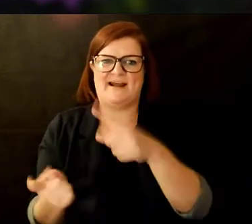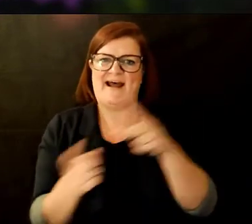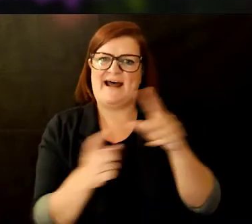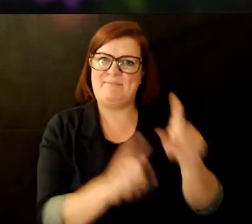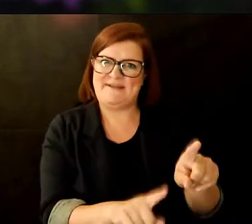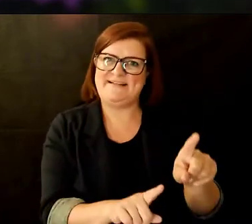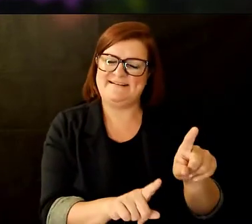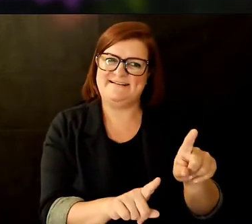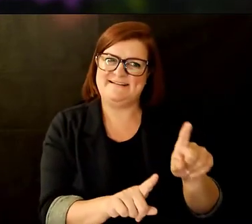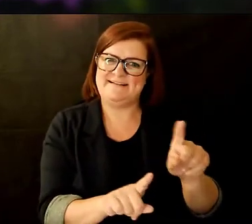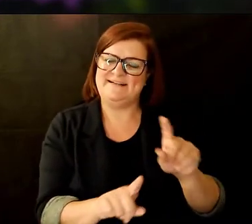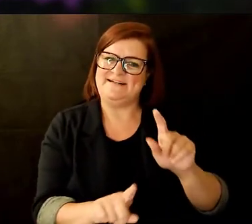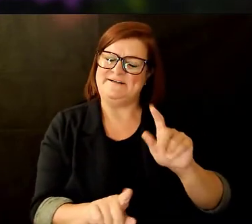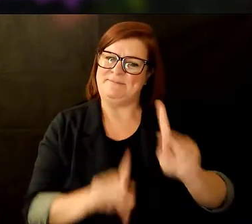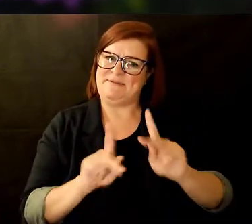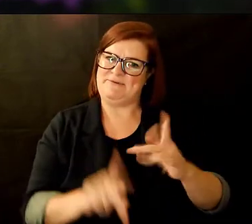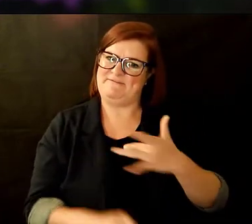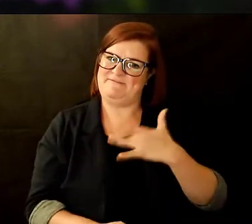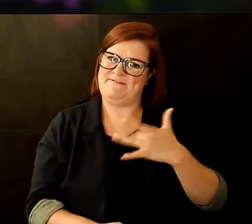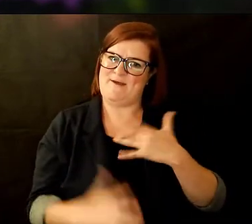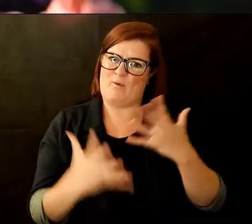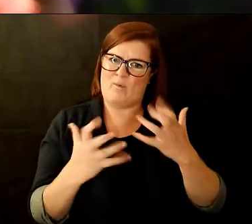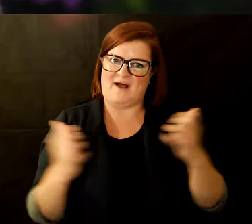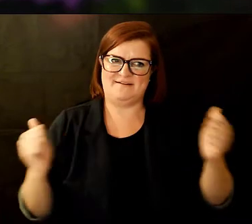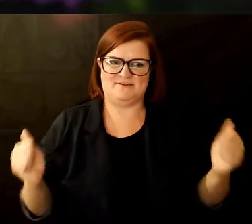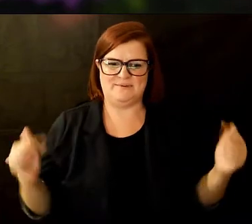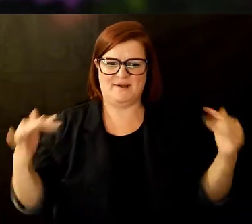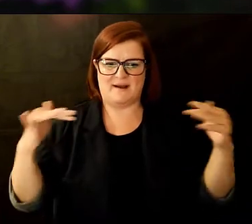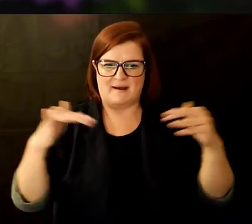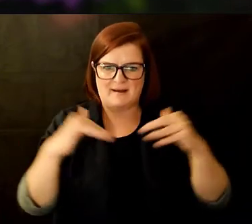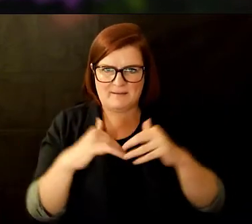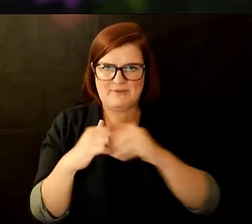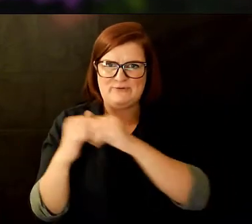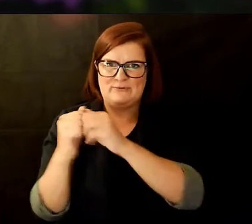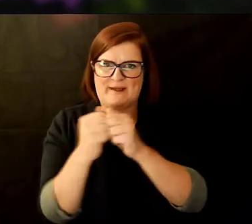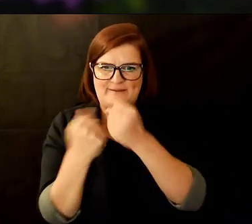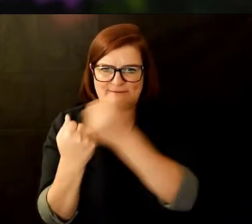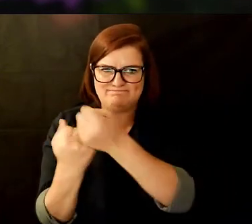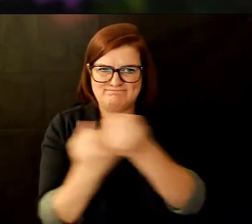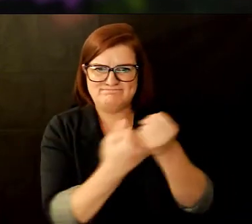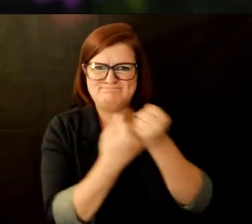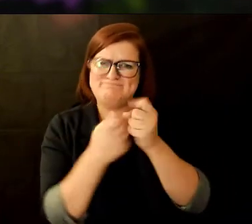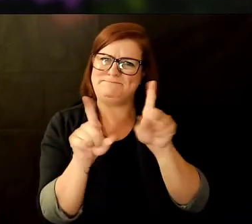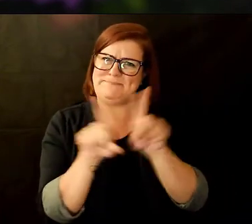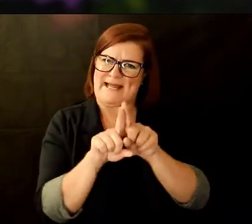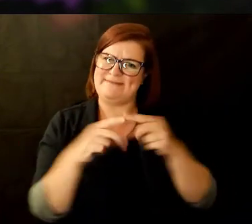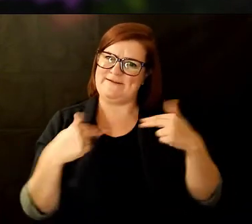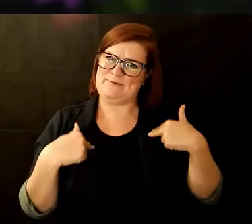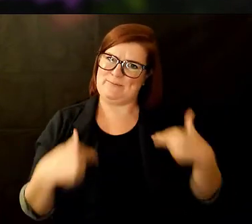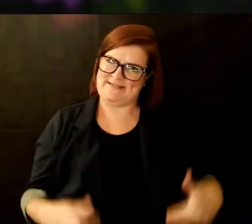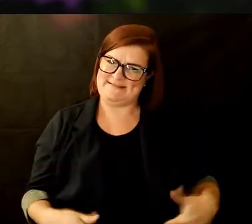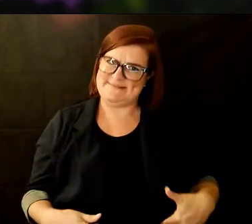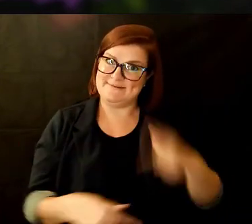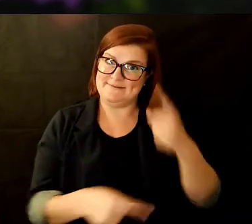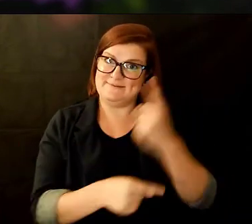is one of those things where we want to come together as human beings to support one another.